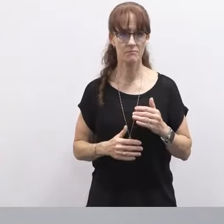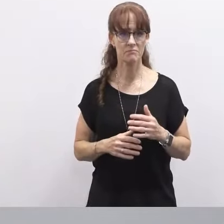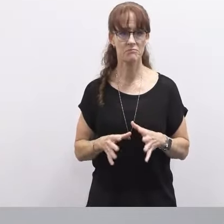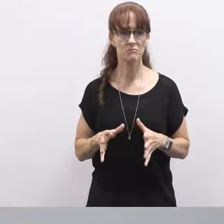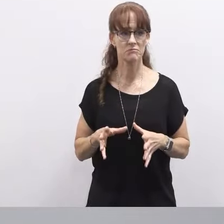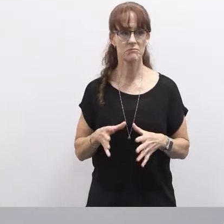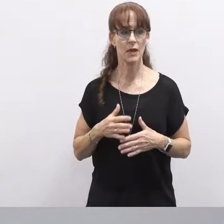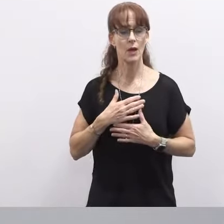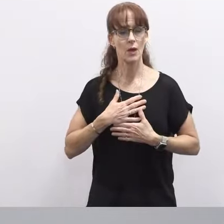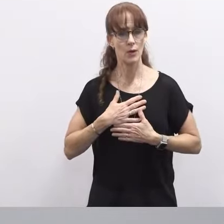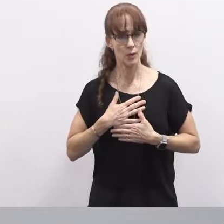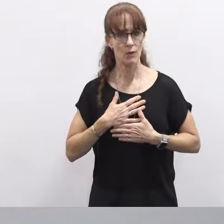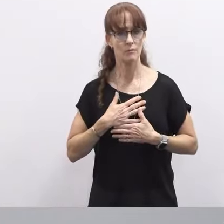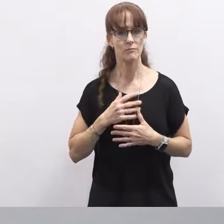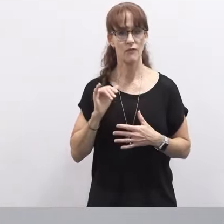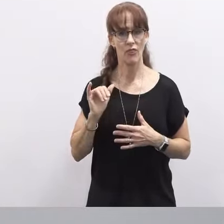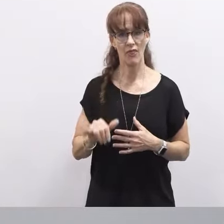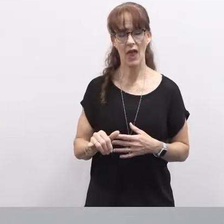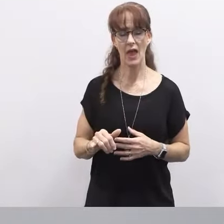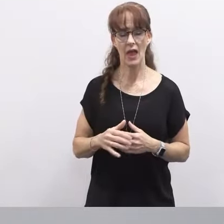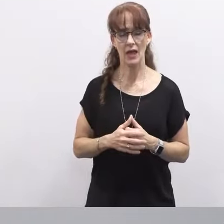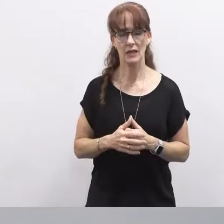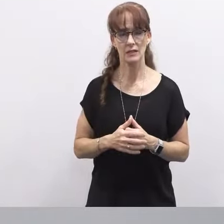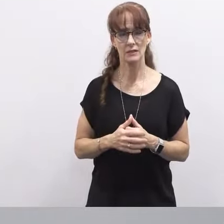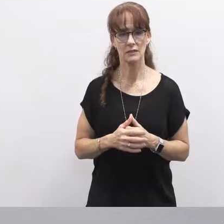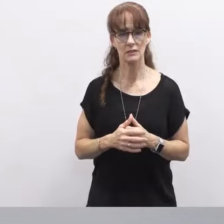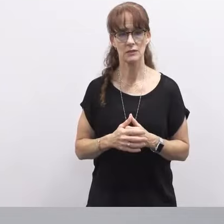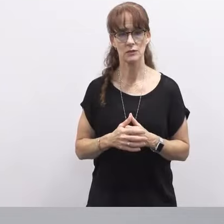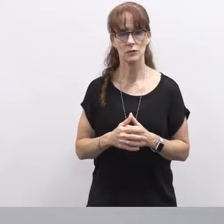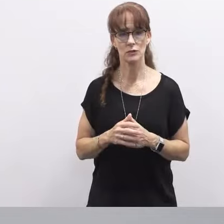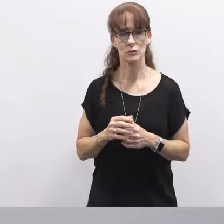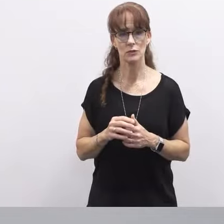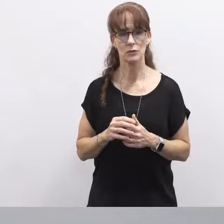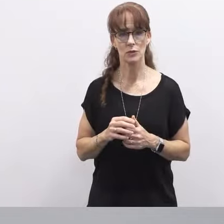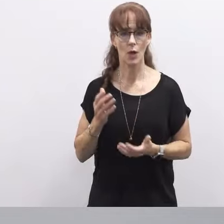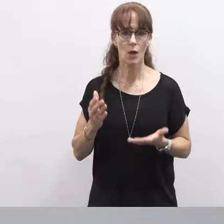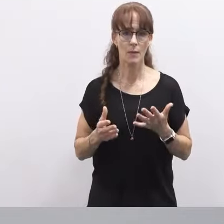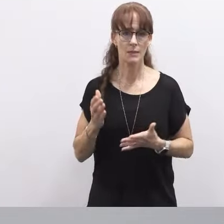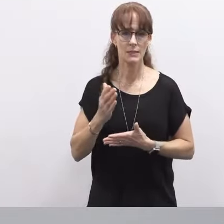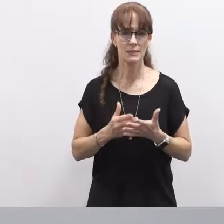I think that along the margins, there may be a little more interest, but I'm not hearing it yet.